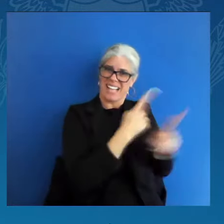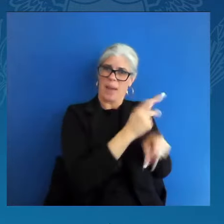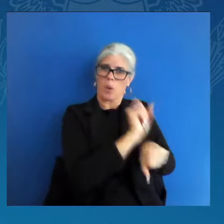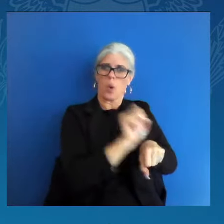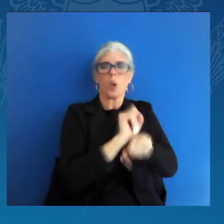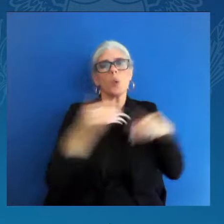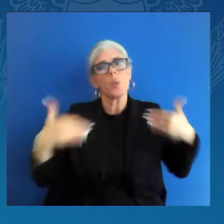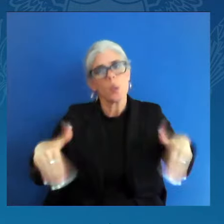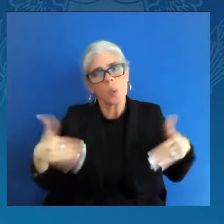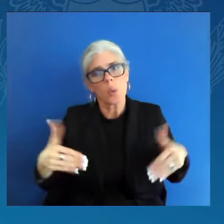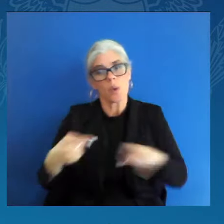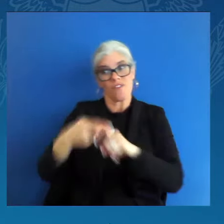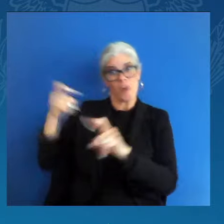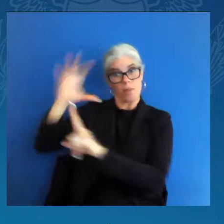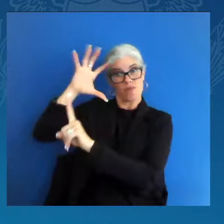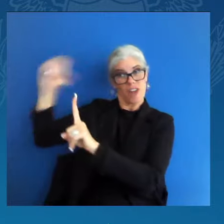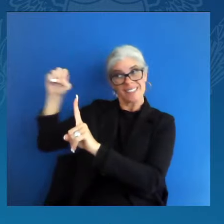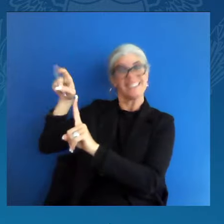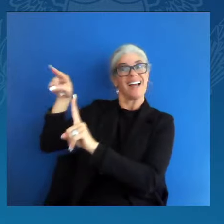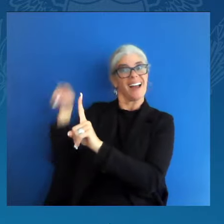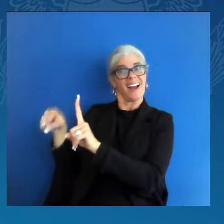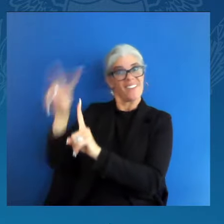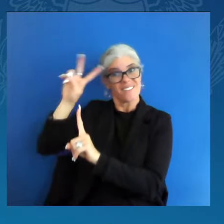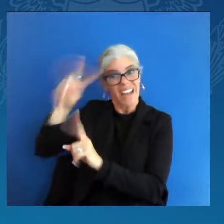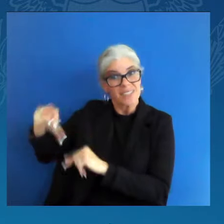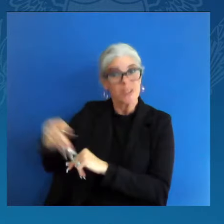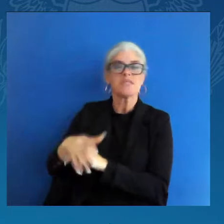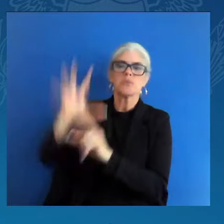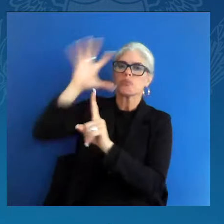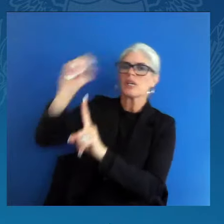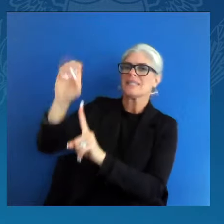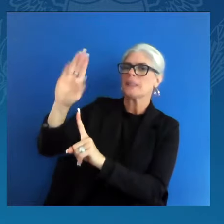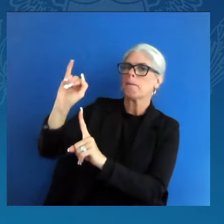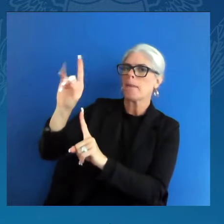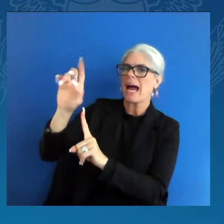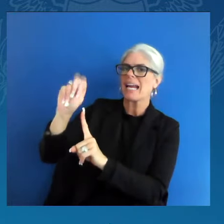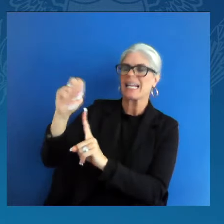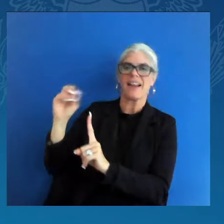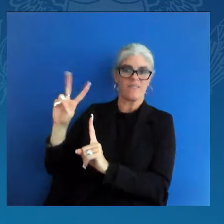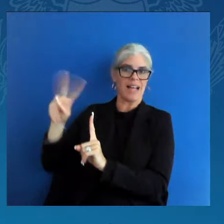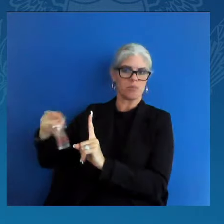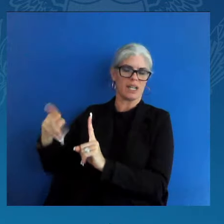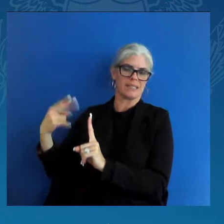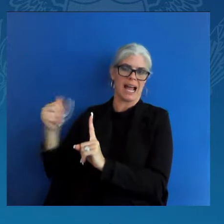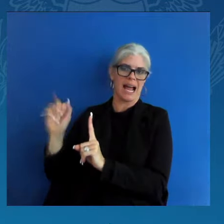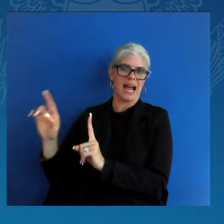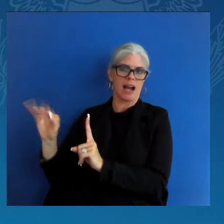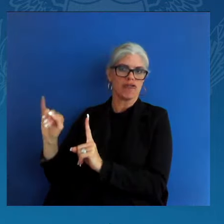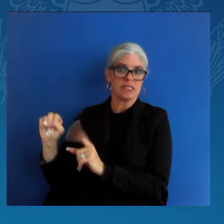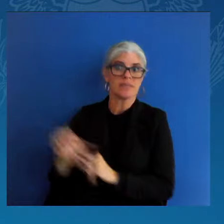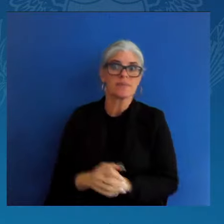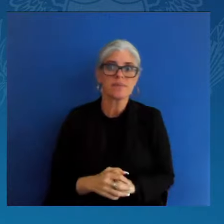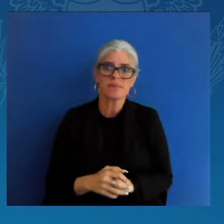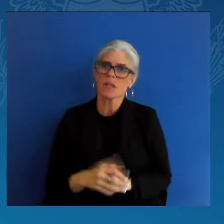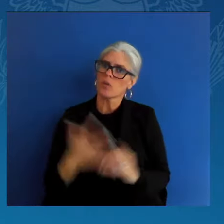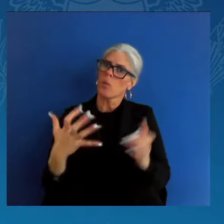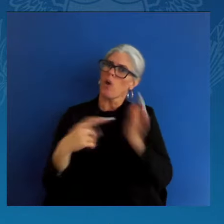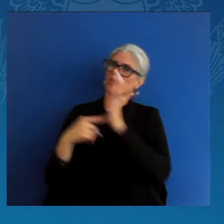to all of our partners who have been with us here today. And with that, the meeting is adjourned. Thank you all very much.